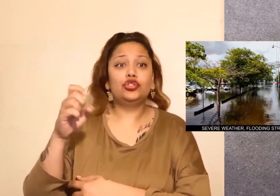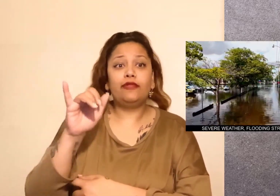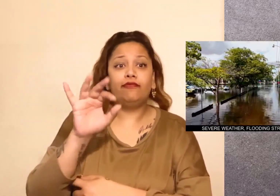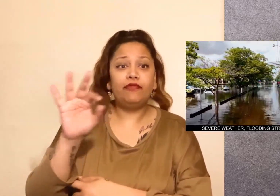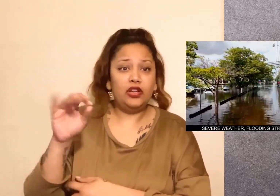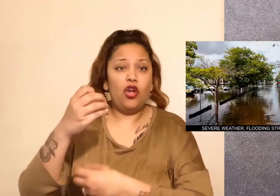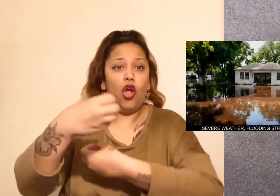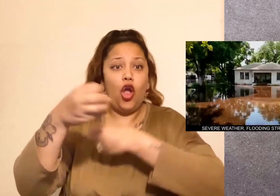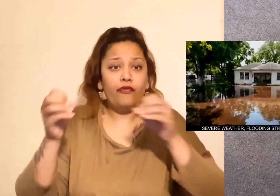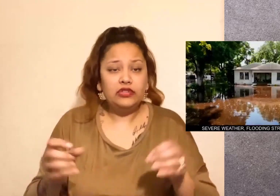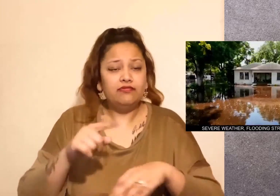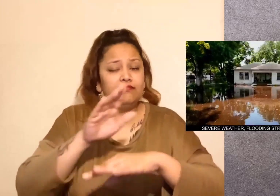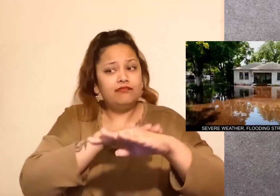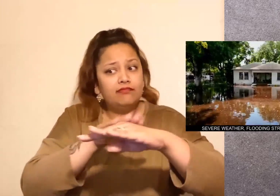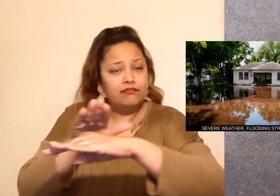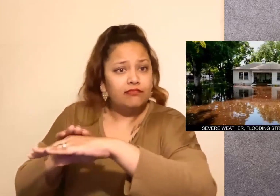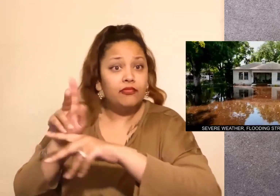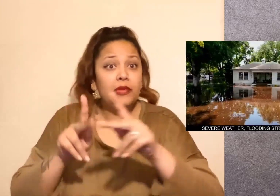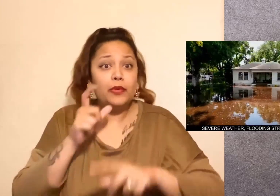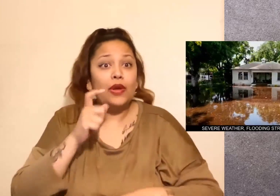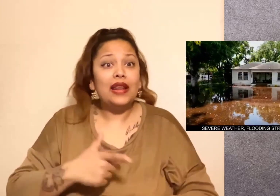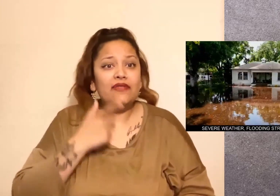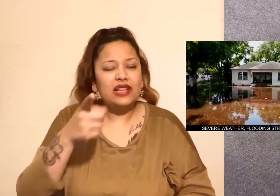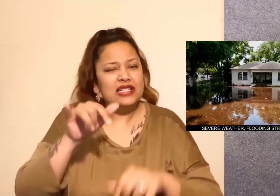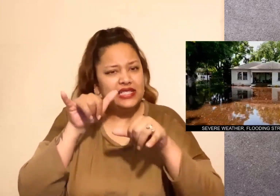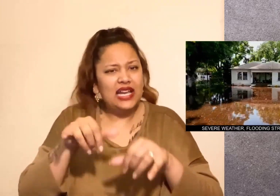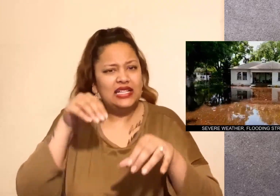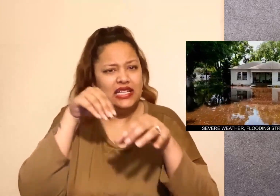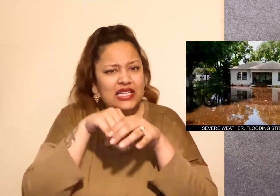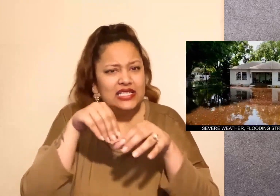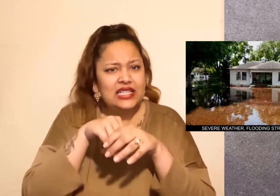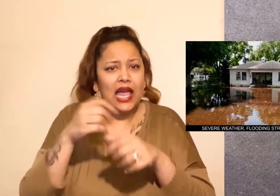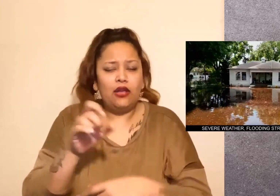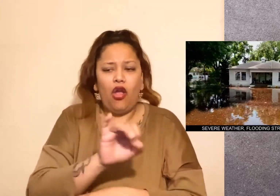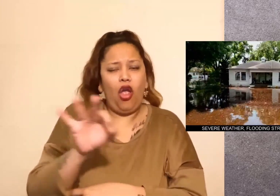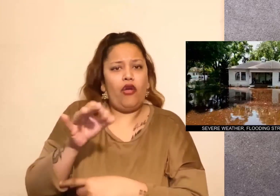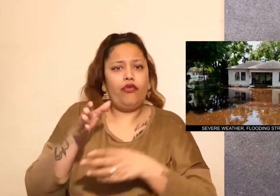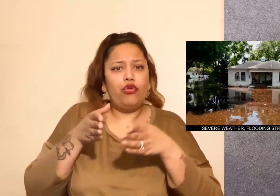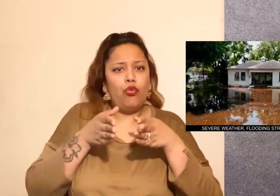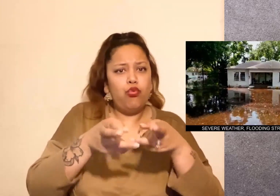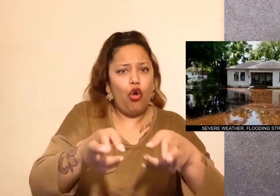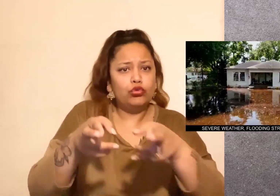the Broward Sheriff's office is advising residents to stay indoors and off the roads if possible